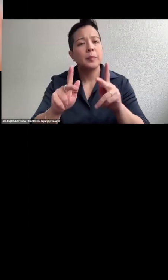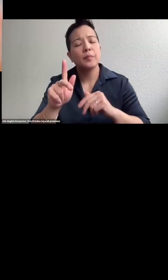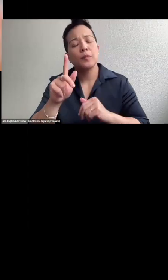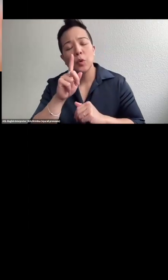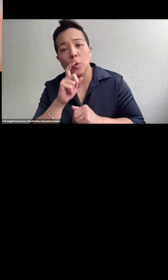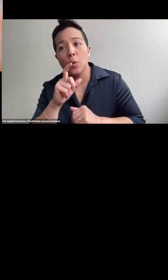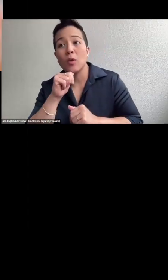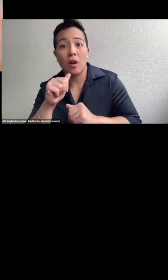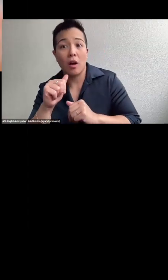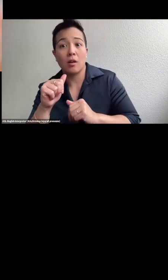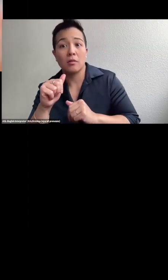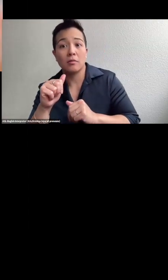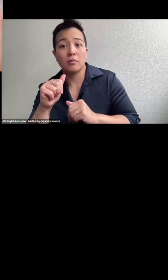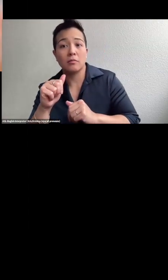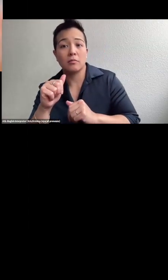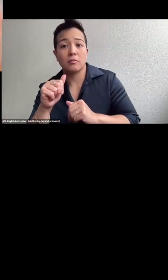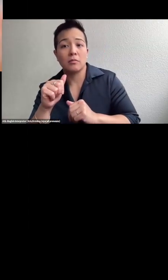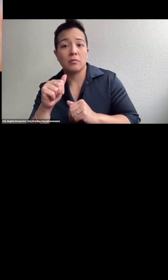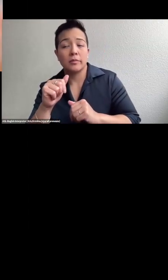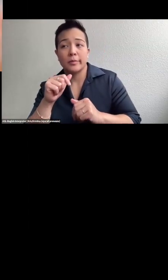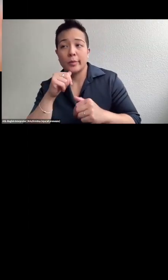adopting people who, you know, have kids or whatever,